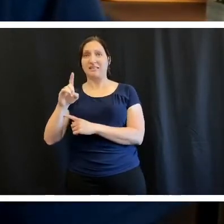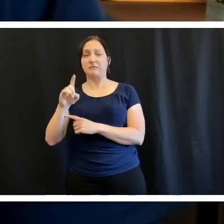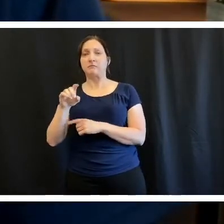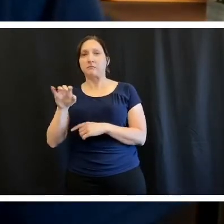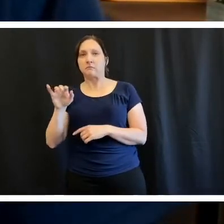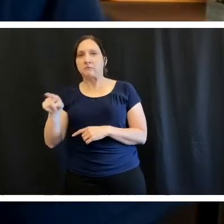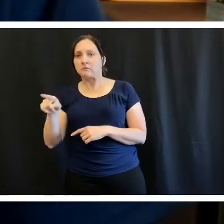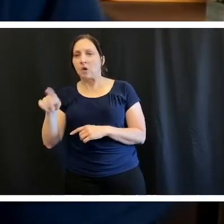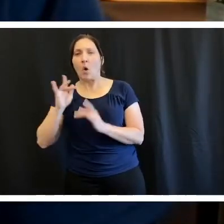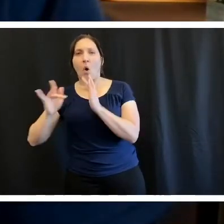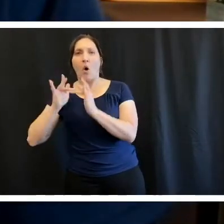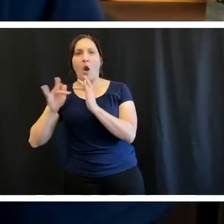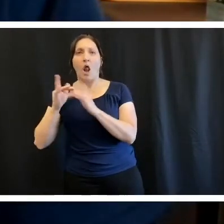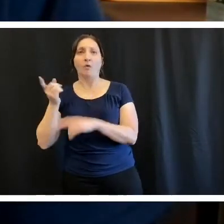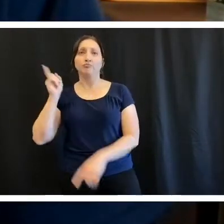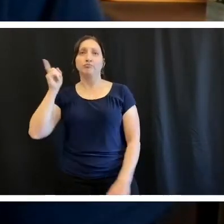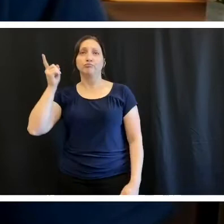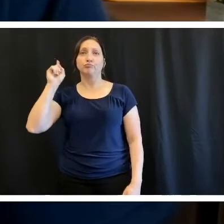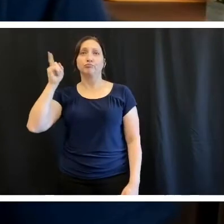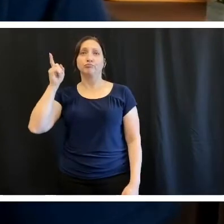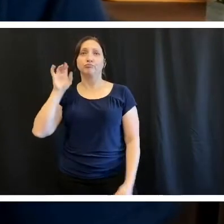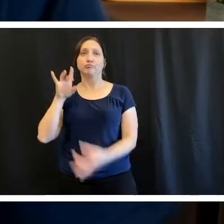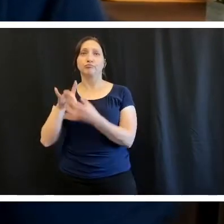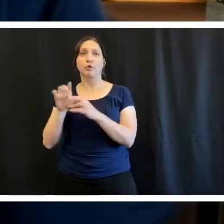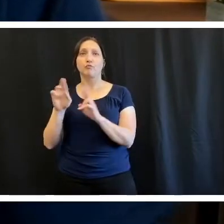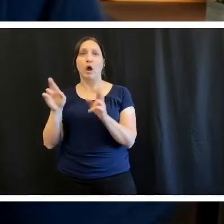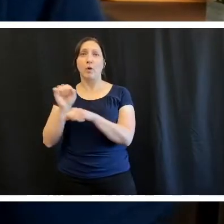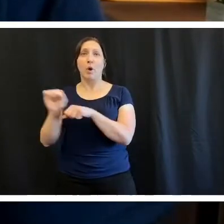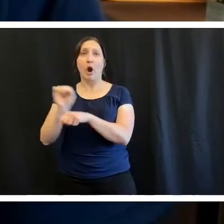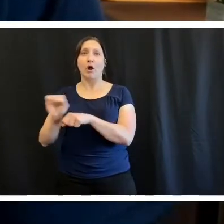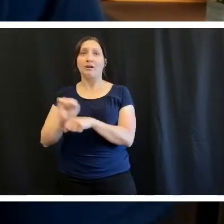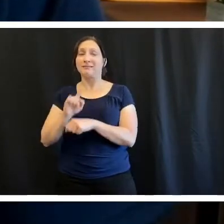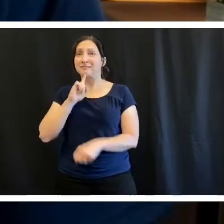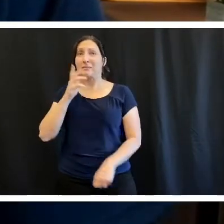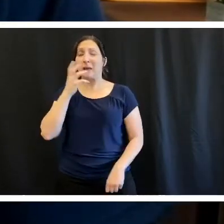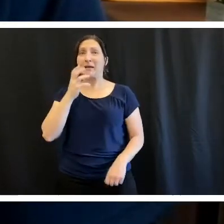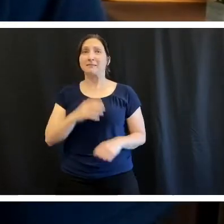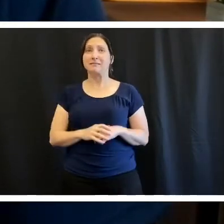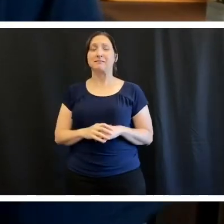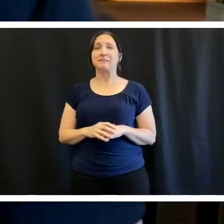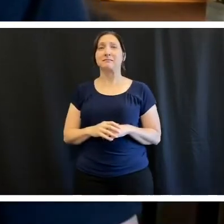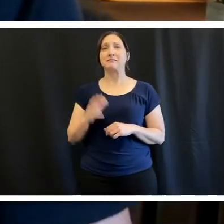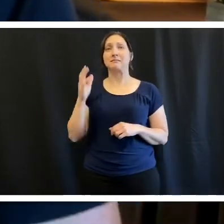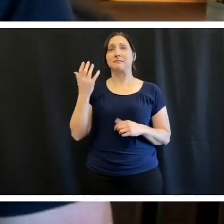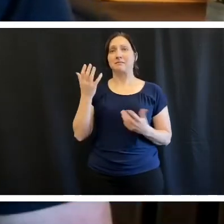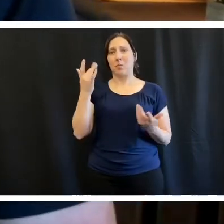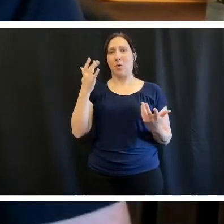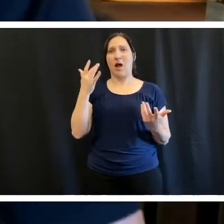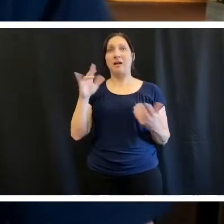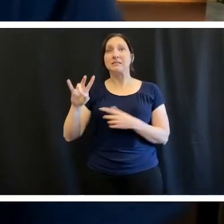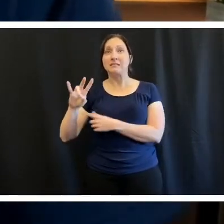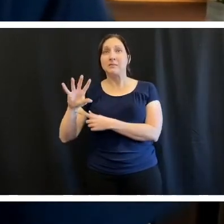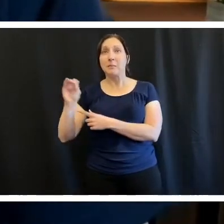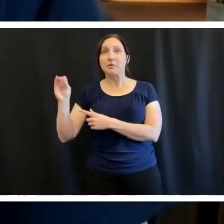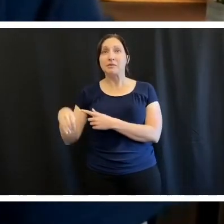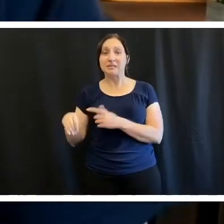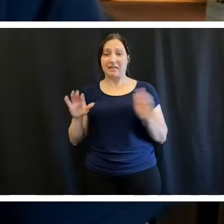That's really remarkable considering that so many, you know, 75% of the school was on free/reduced lunch,